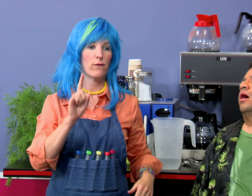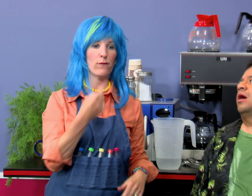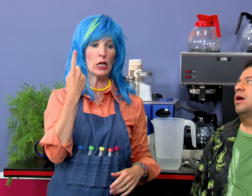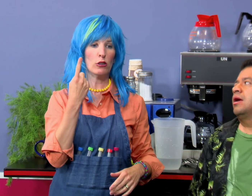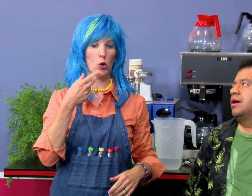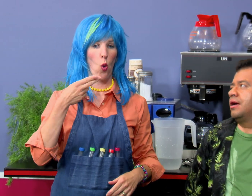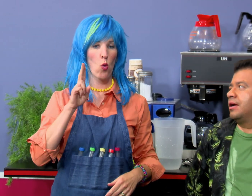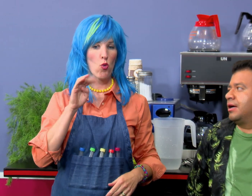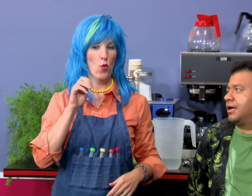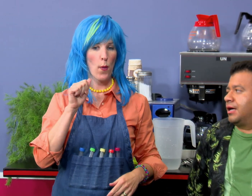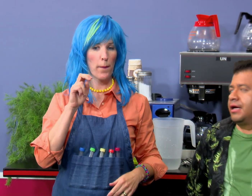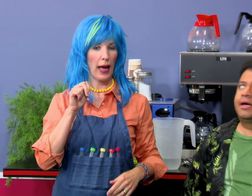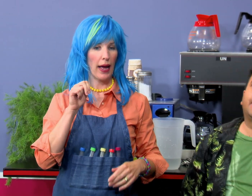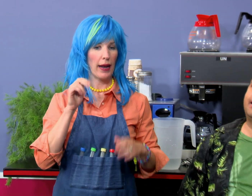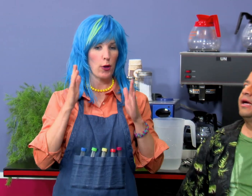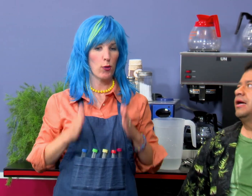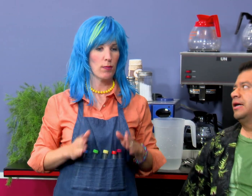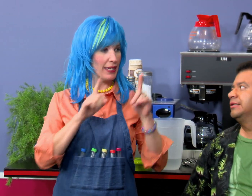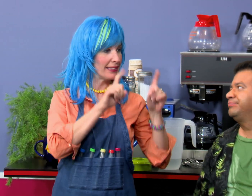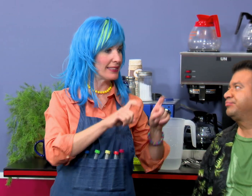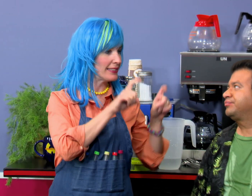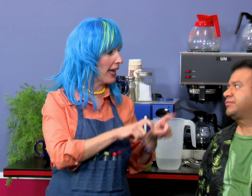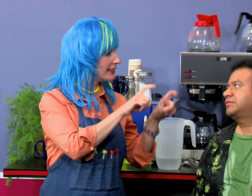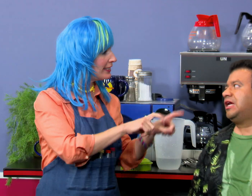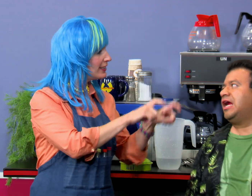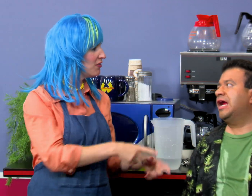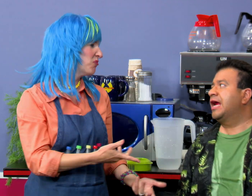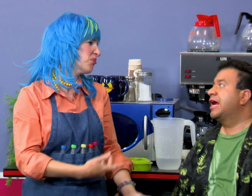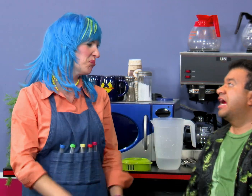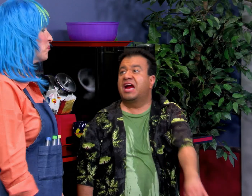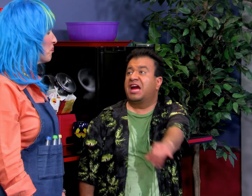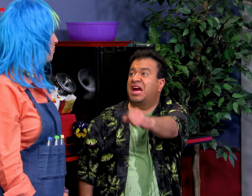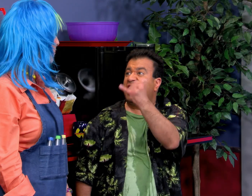YOU'RE MY FIRST HUMAN TEST.